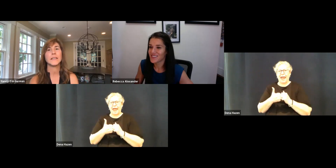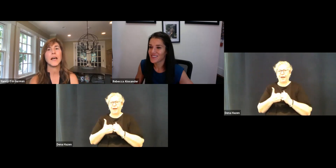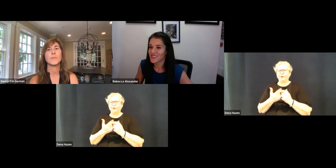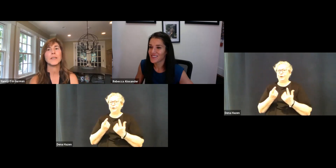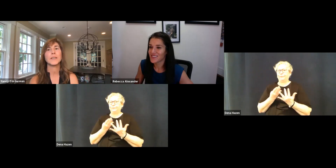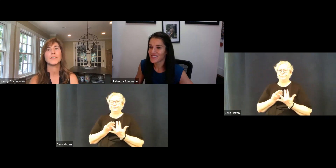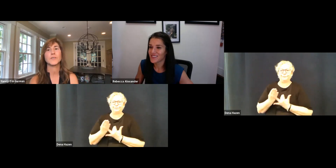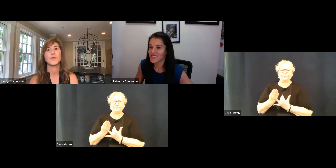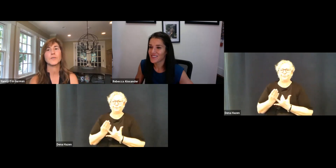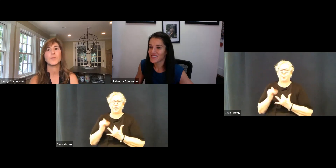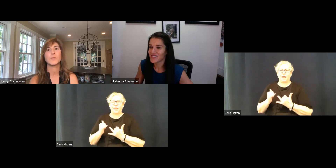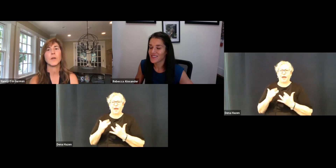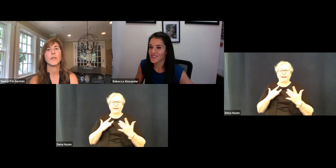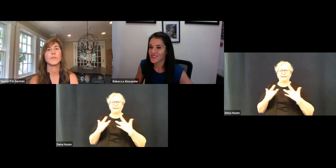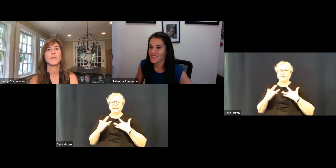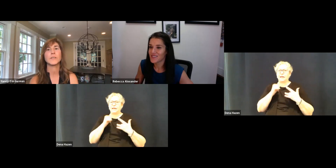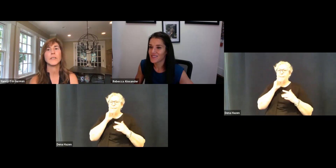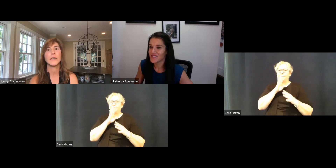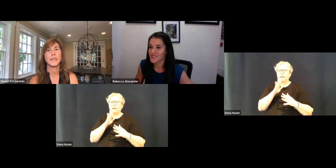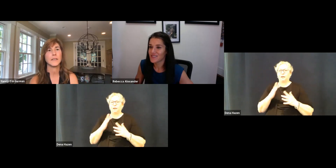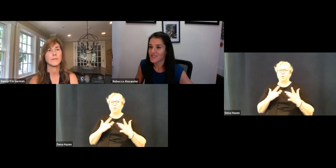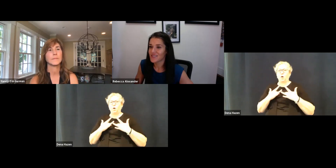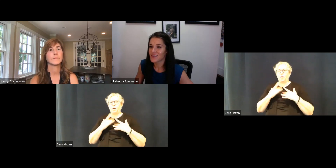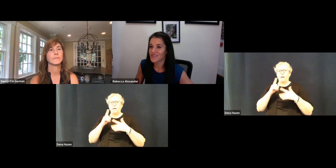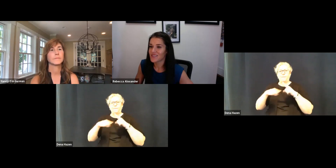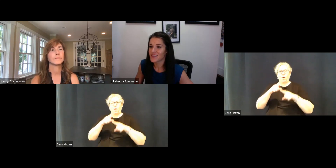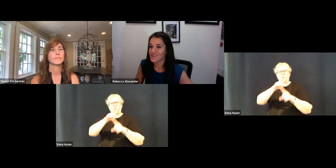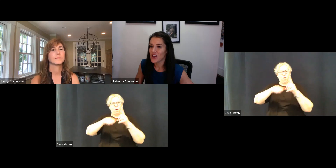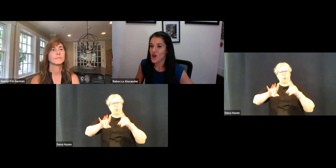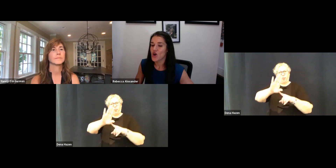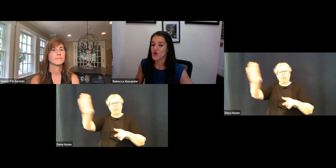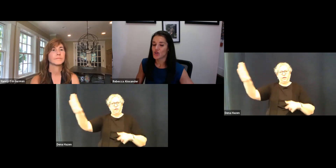and not be concerned with what others think?